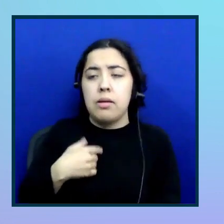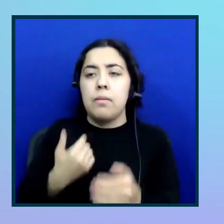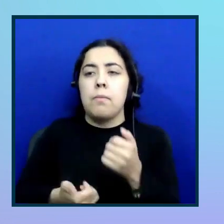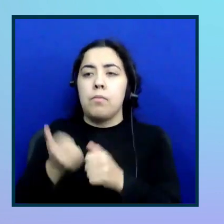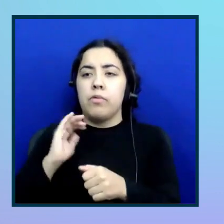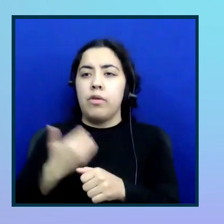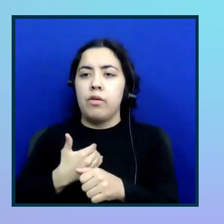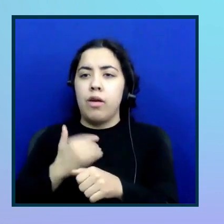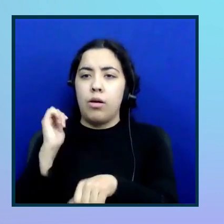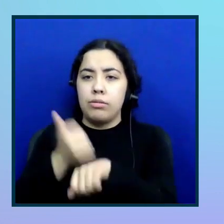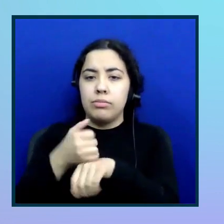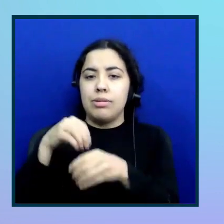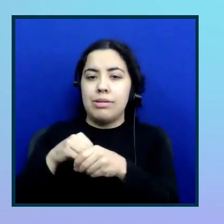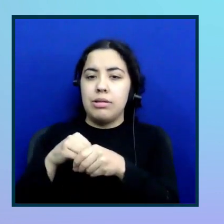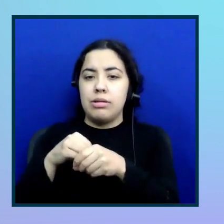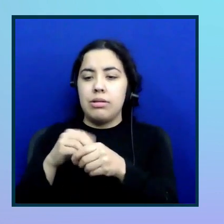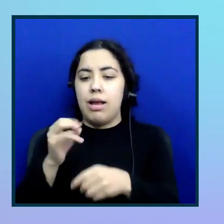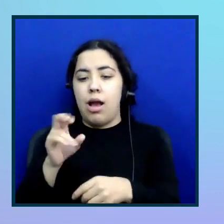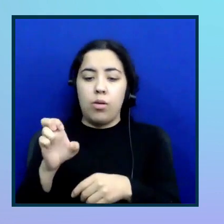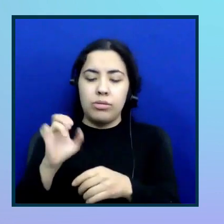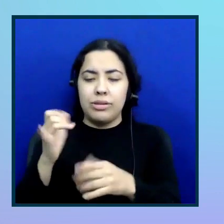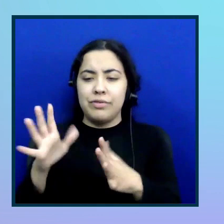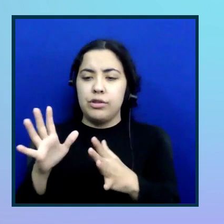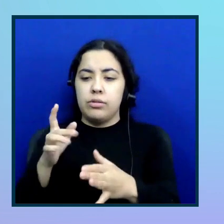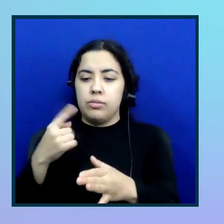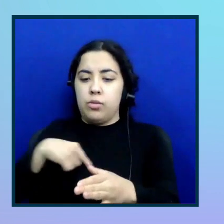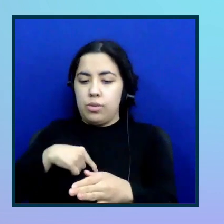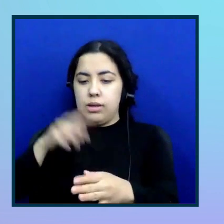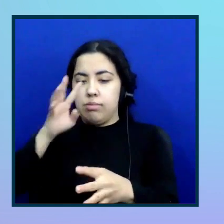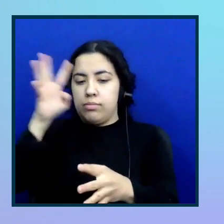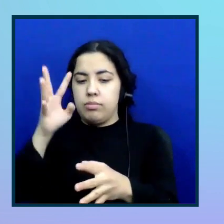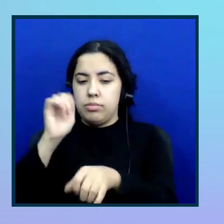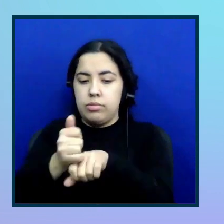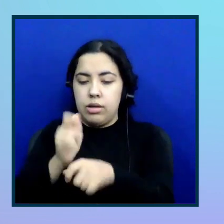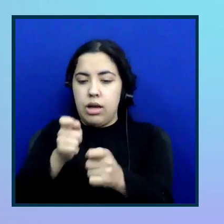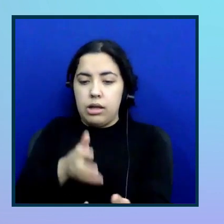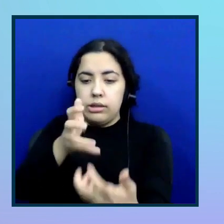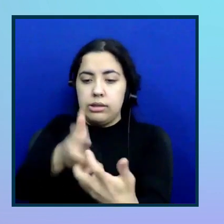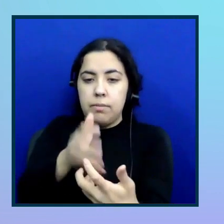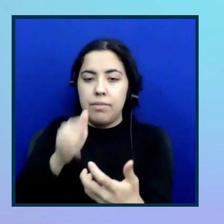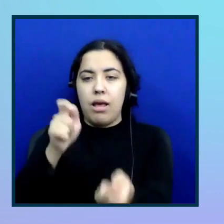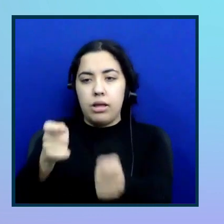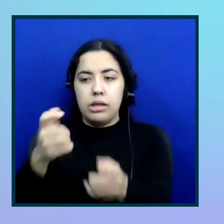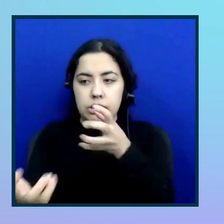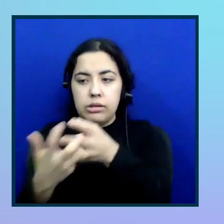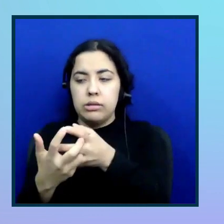is all custom as I've shared. And because of that customizable sort of approach,